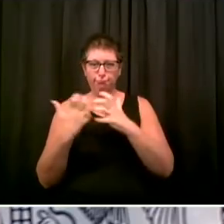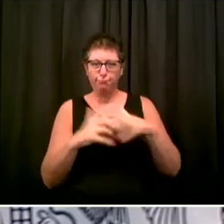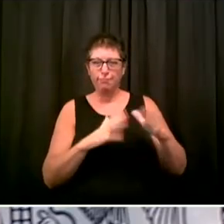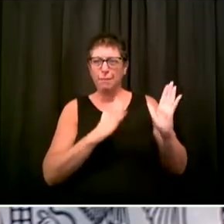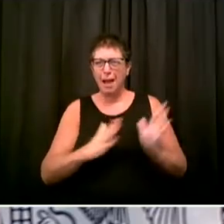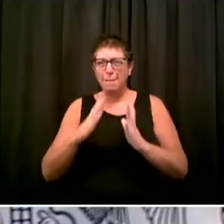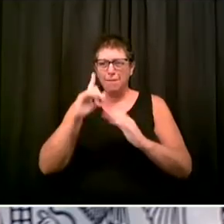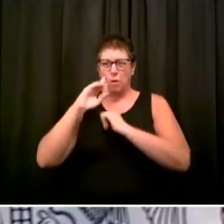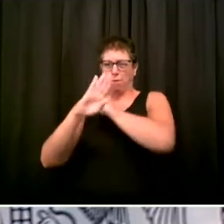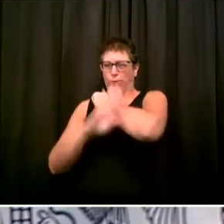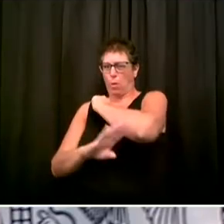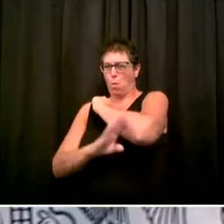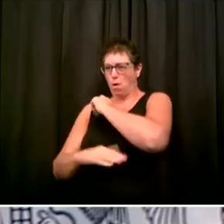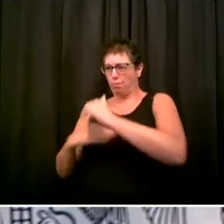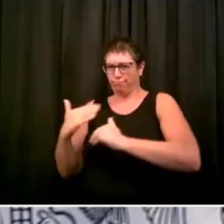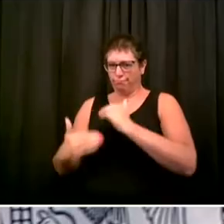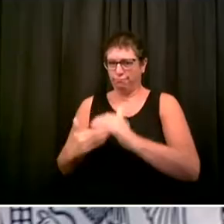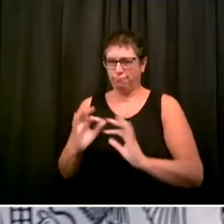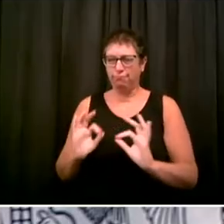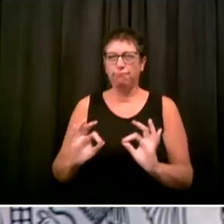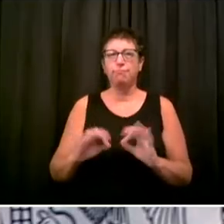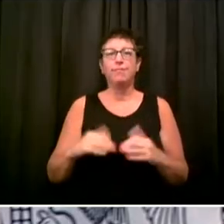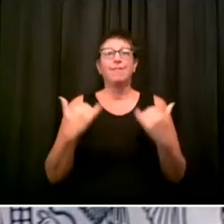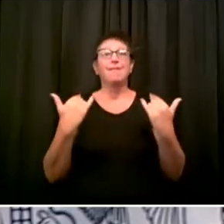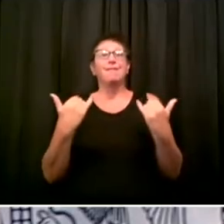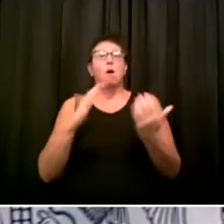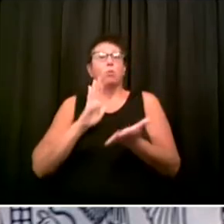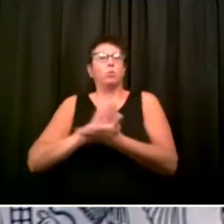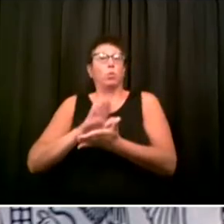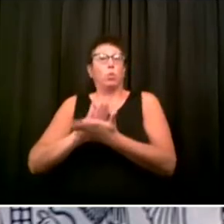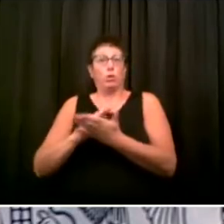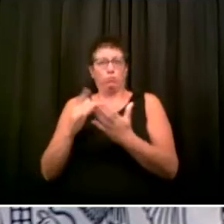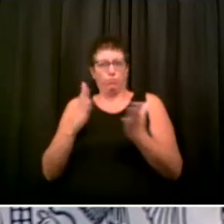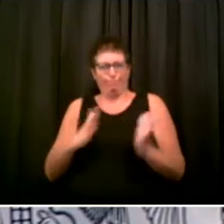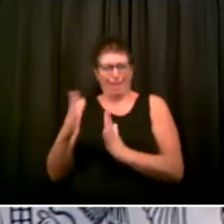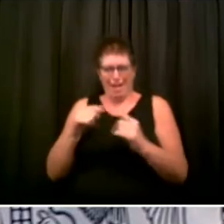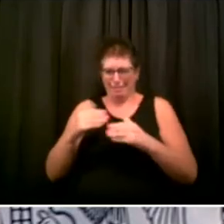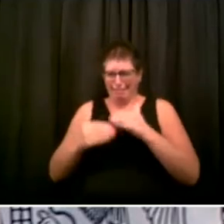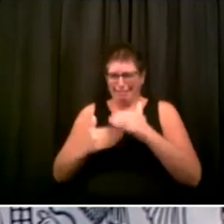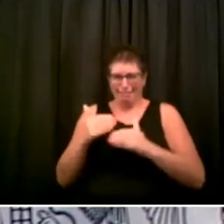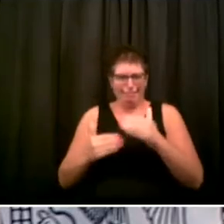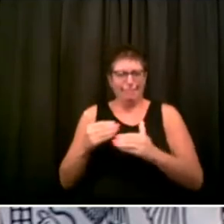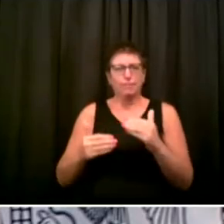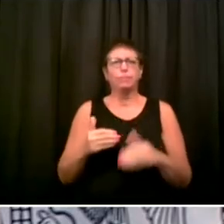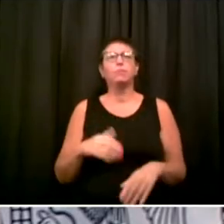WORK, PEOPLE ARE GETTING READY FOR THE FALL AND NEW YORK CITY PUBLIC SCHOOLS ARE